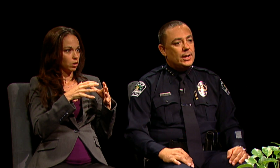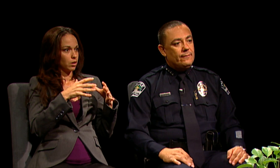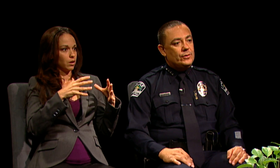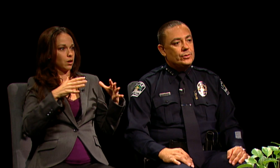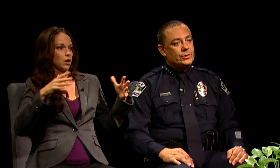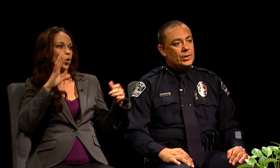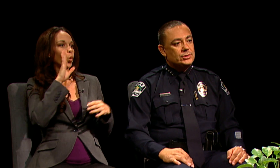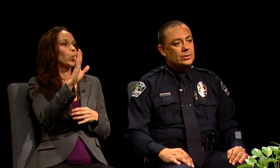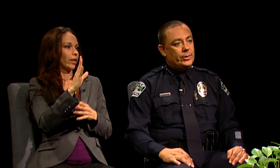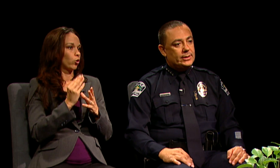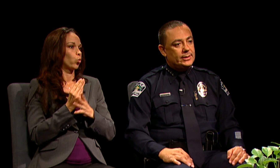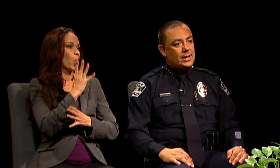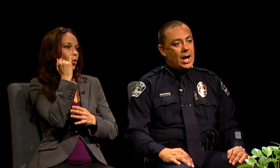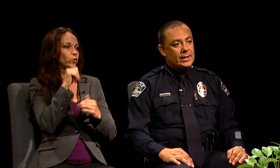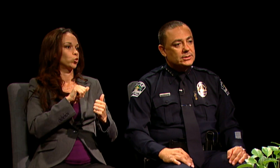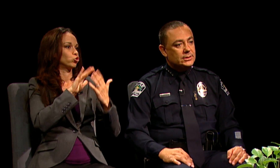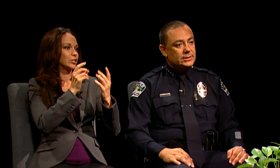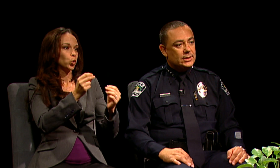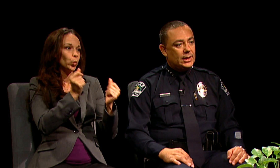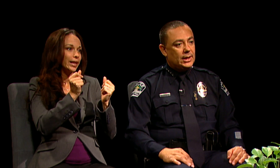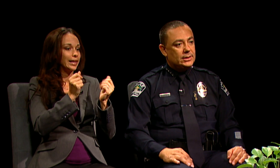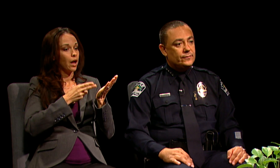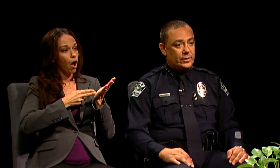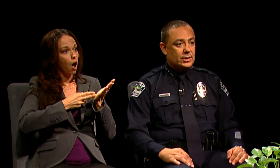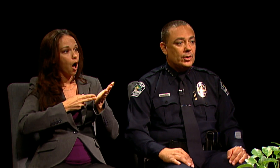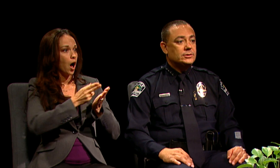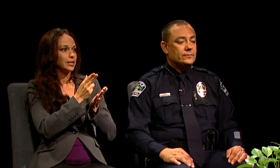IF YOU DON'T ADDRESS IT QUICKLY, HONESTLY AND VERY AGGRESSIVELY.